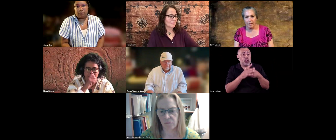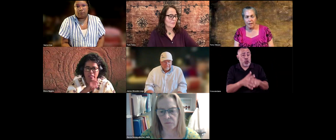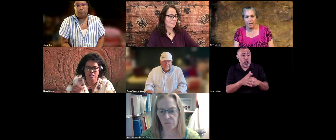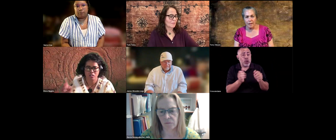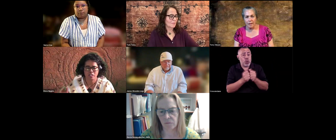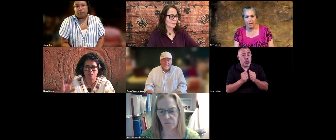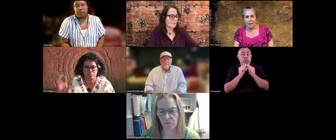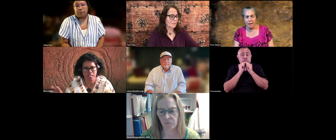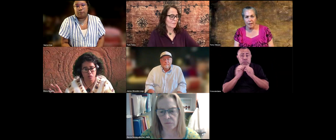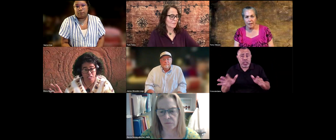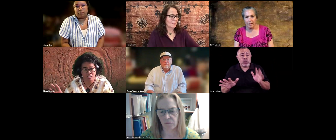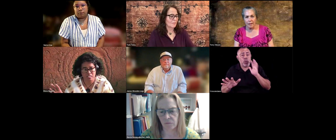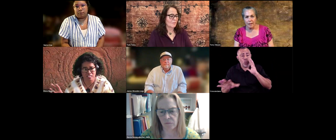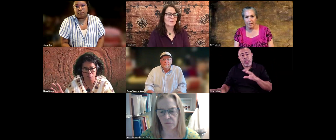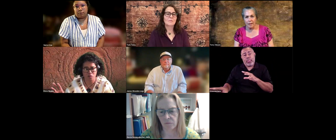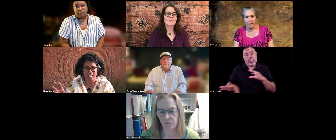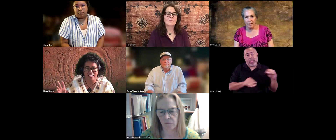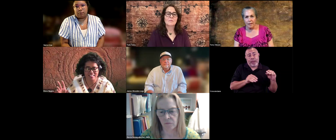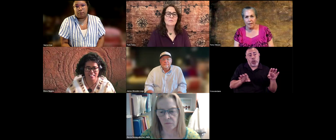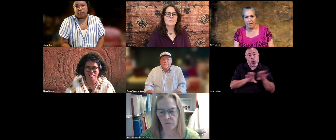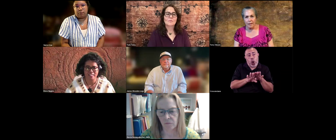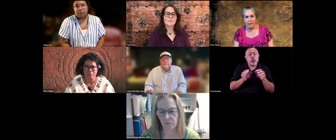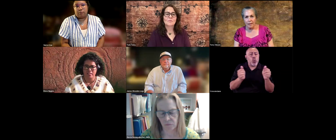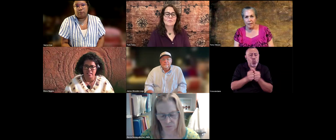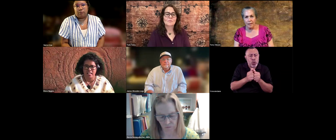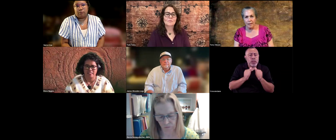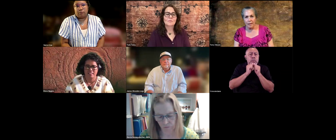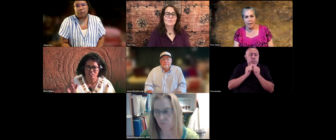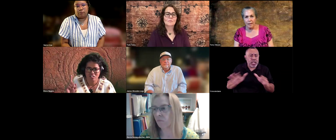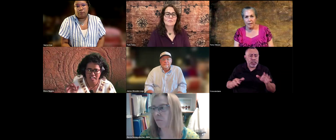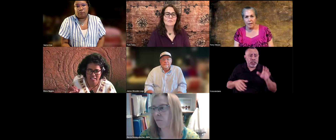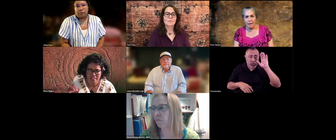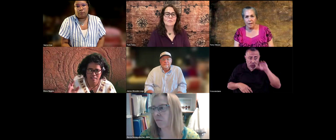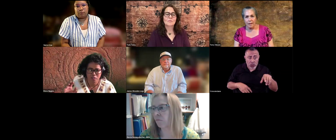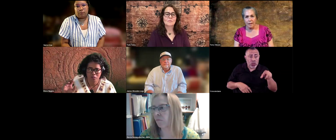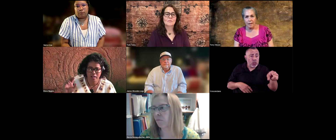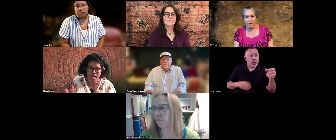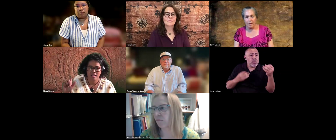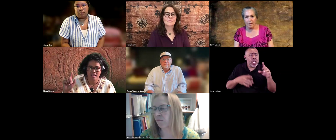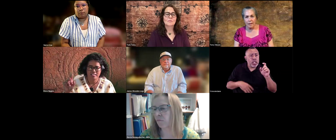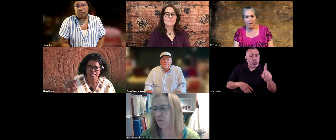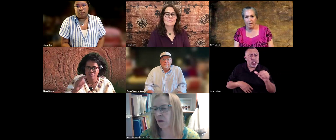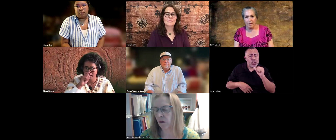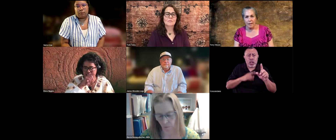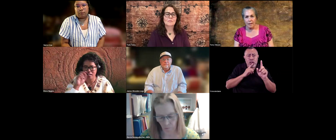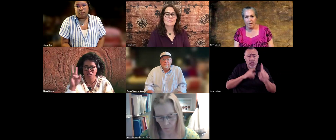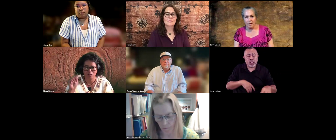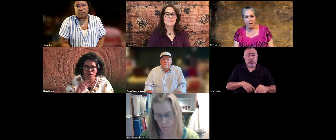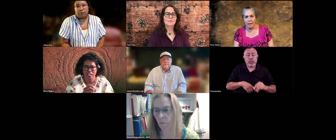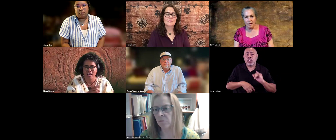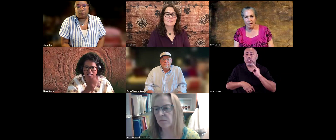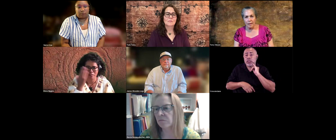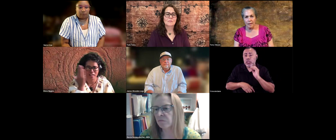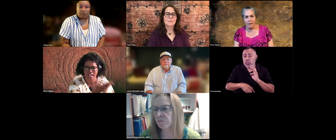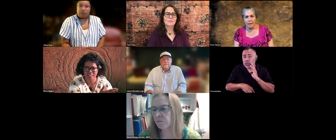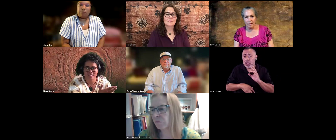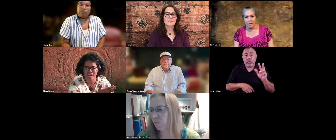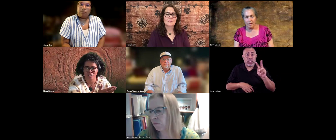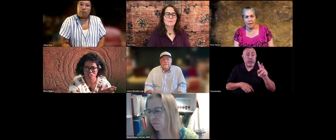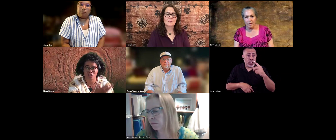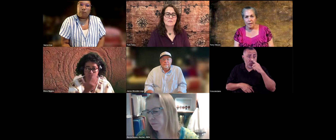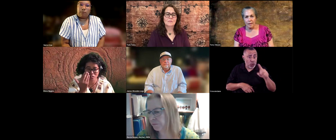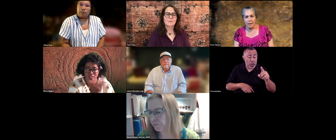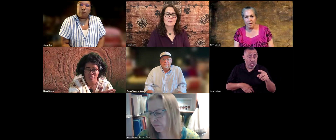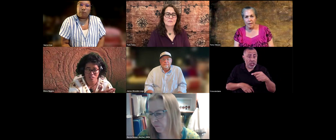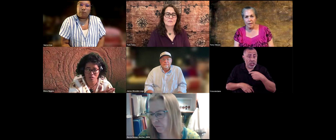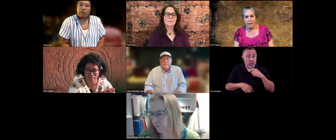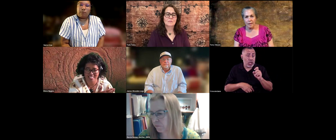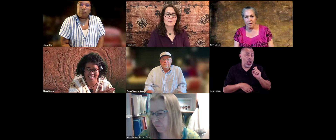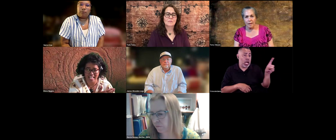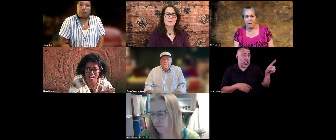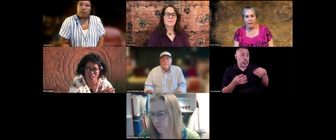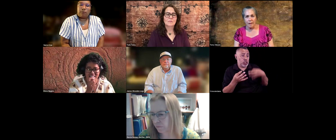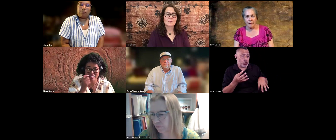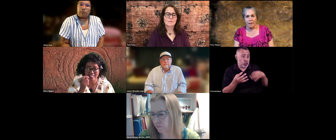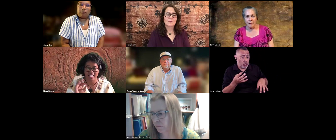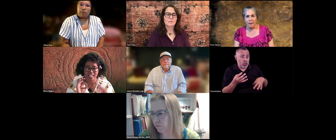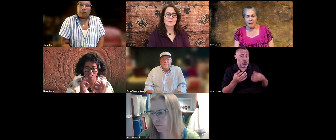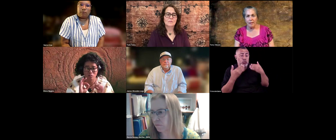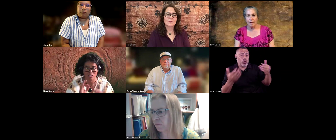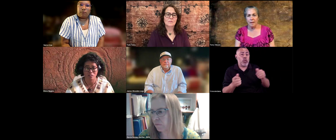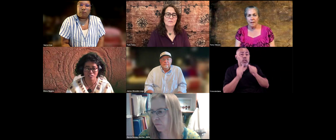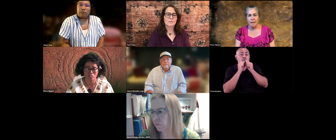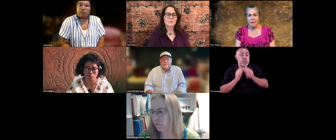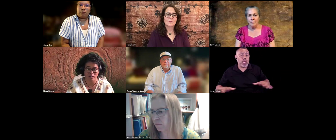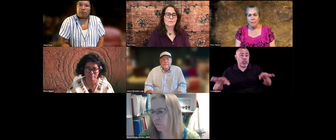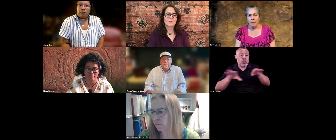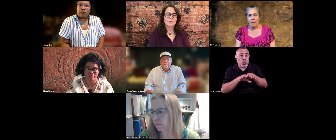And You know, there's been many questions that weren't answered. And JWL and TV are you okay if I asked Tash to do a blessing out and deny and also interpret.